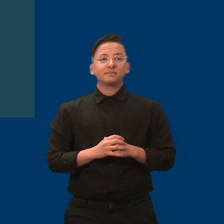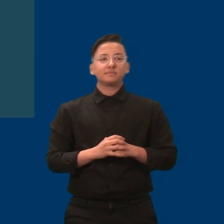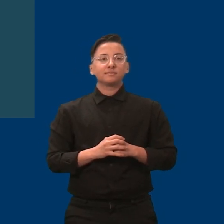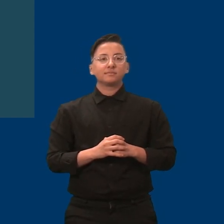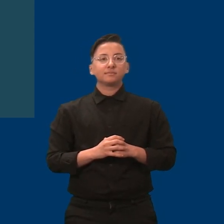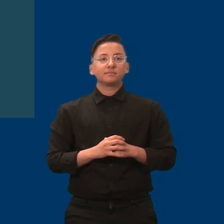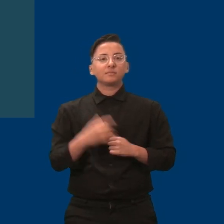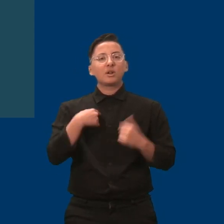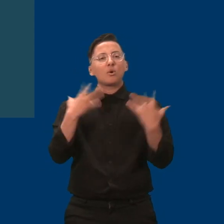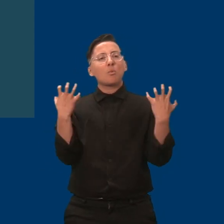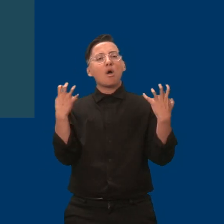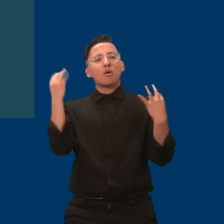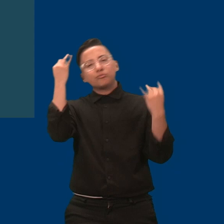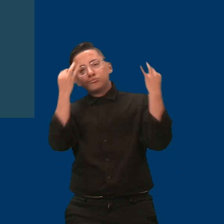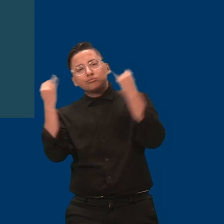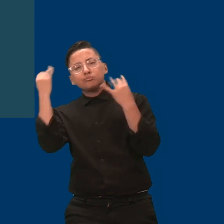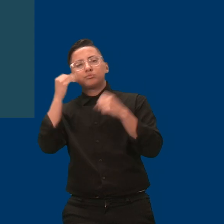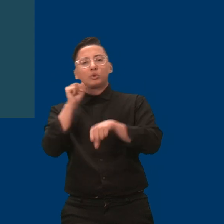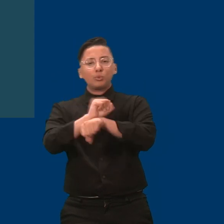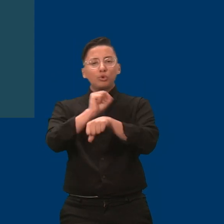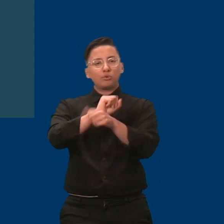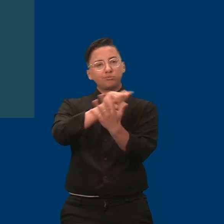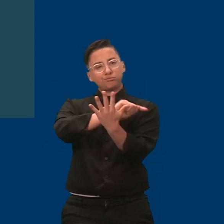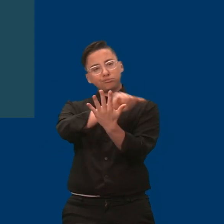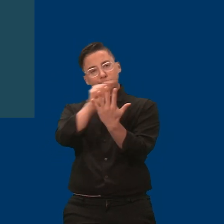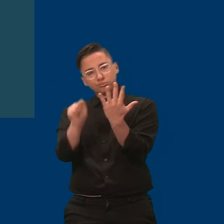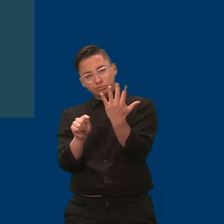School has always not been easy for me.